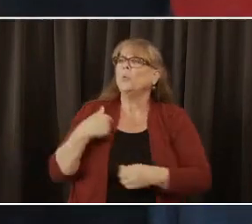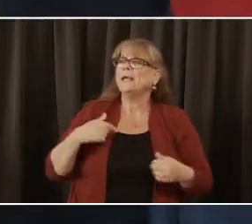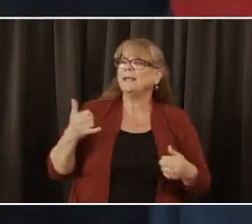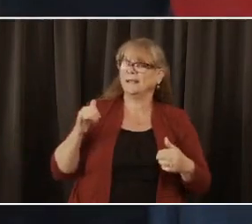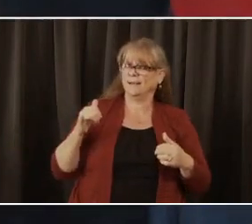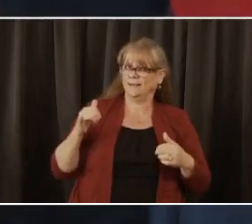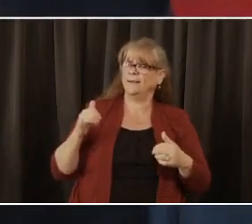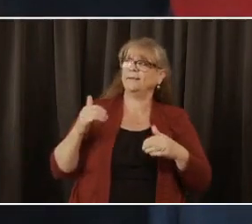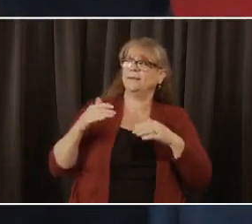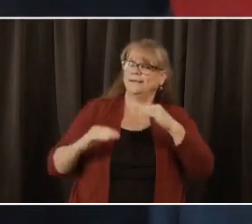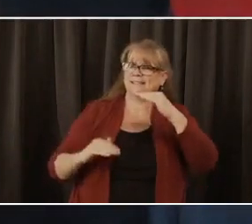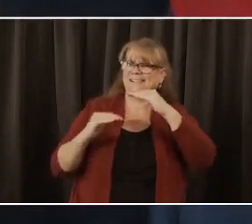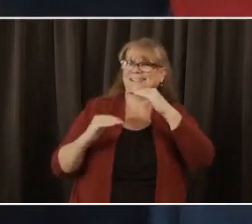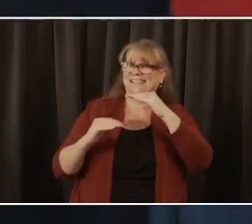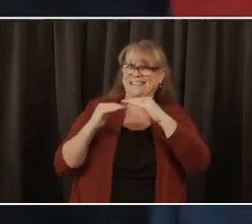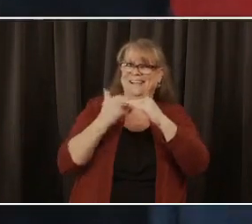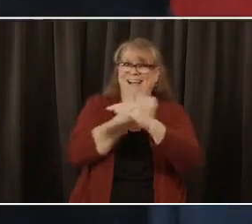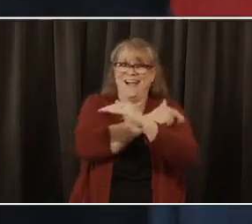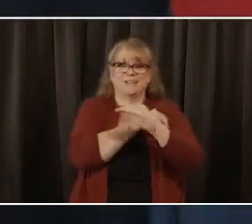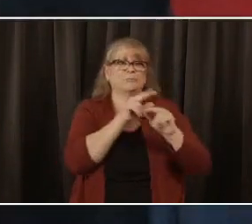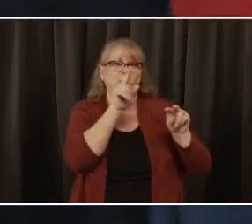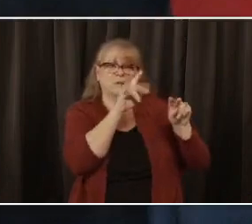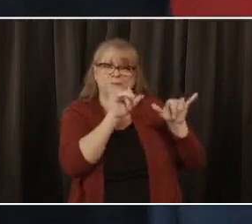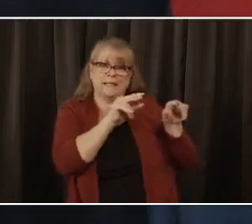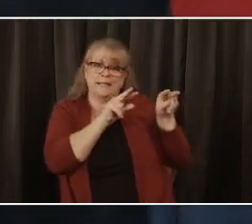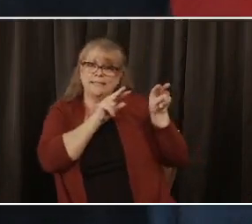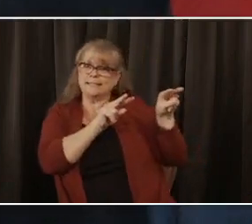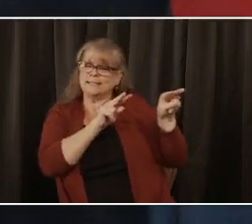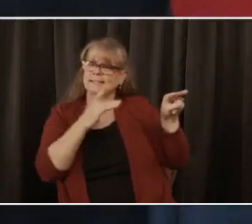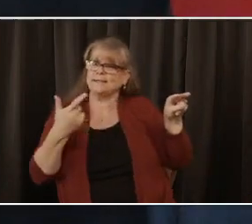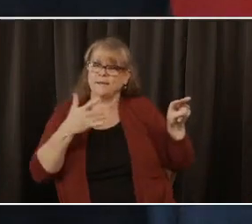but this increase is a great alarm the fact that it increased from just under 300,